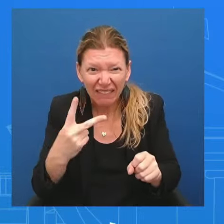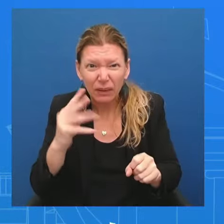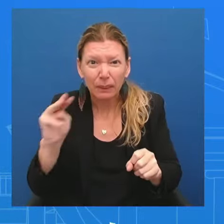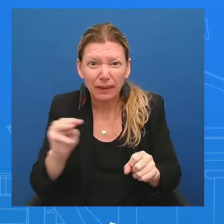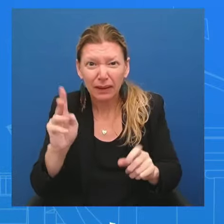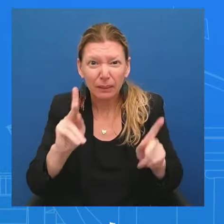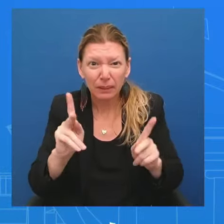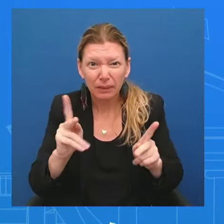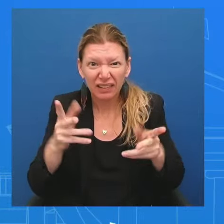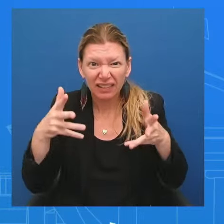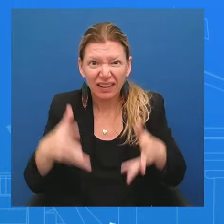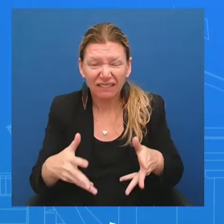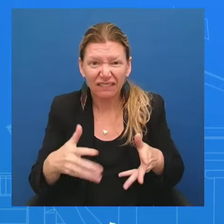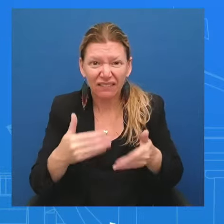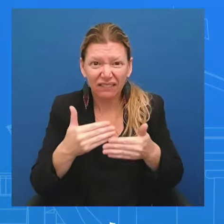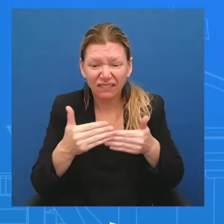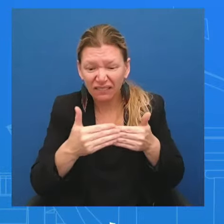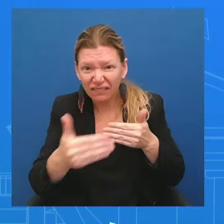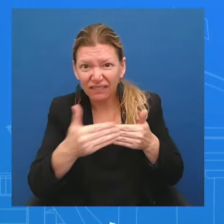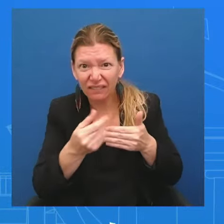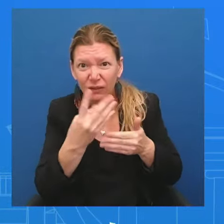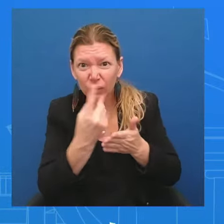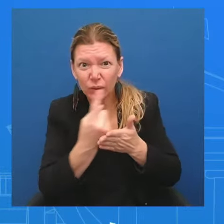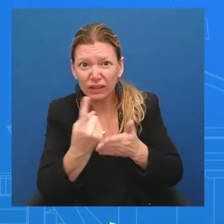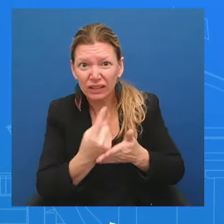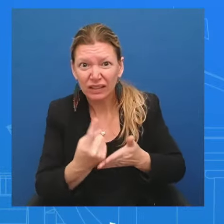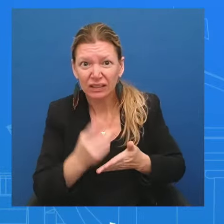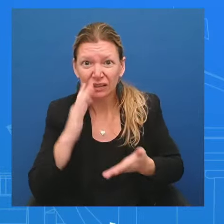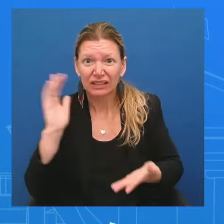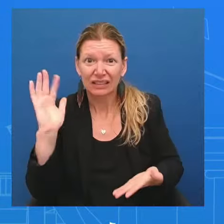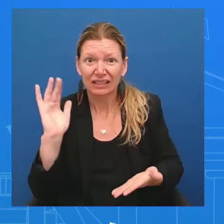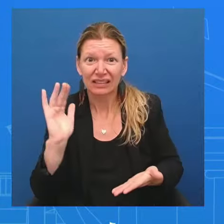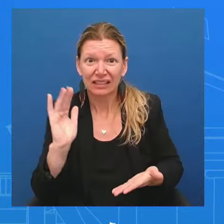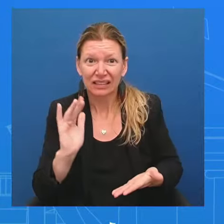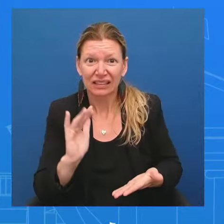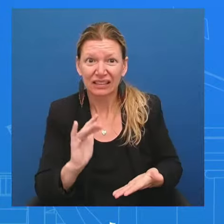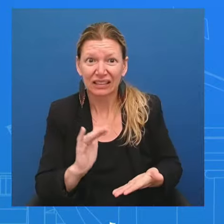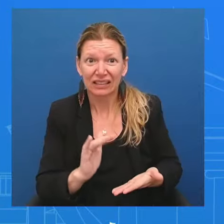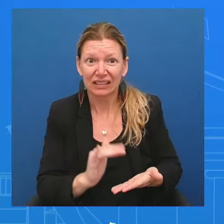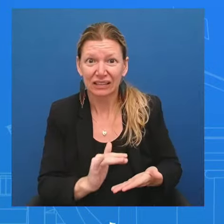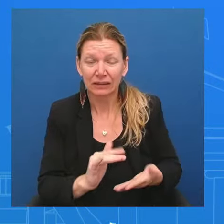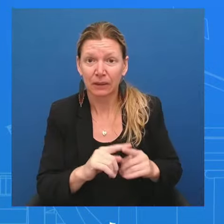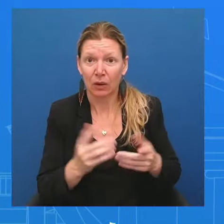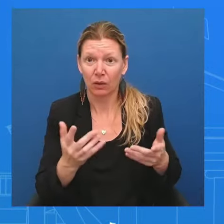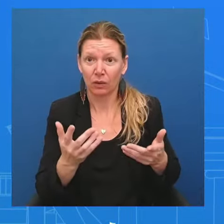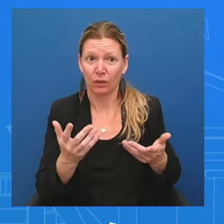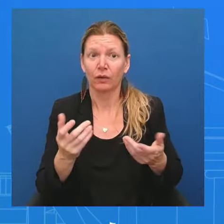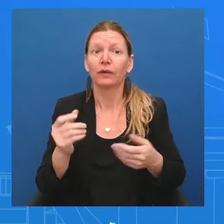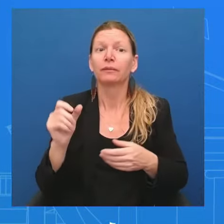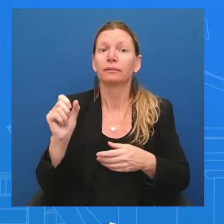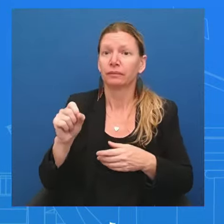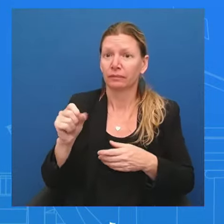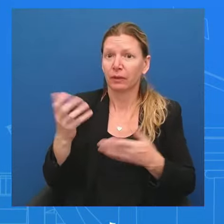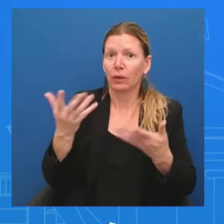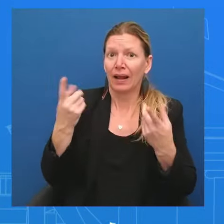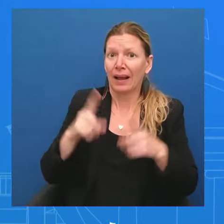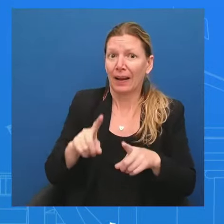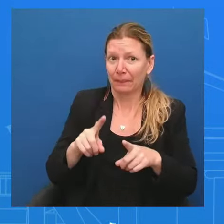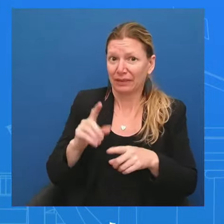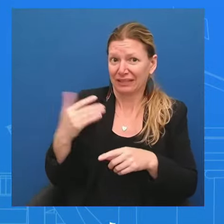Mr. Kirby: What happened on Sunday was terrible and tragic, and you're right. The Press: Question, please? Do you mind? Thank you. Mr. Kirby: You're right.